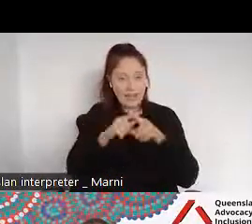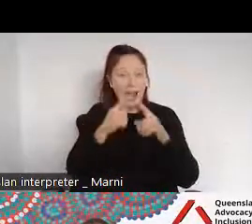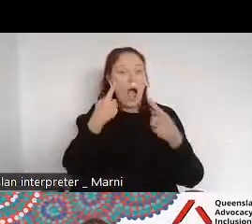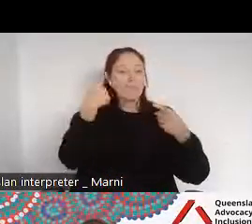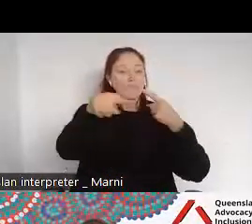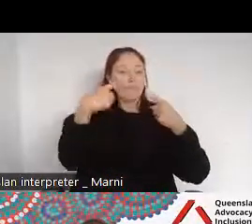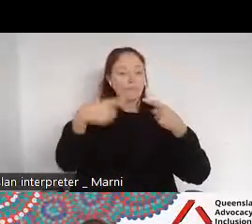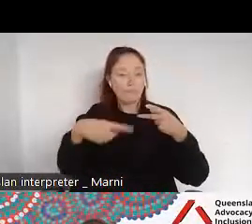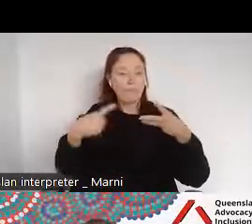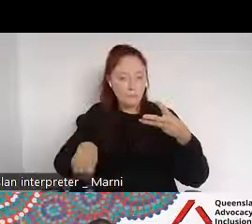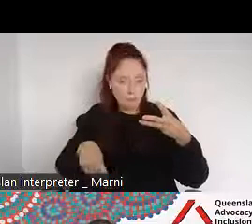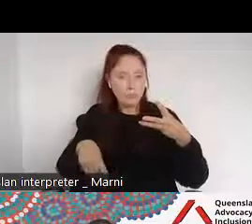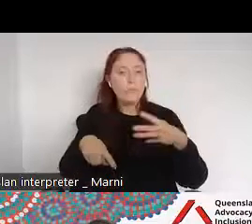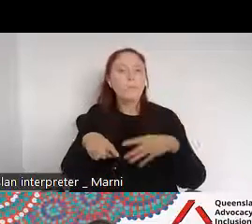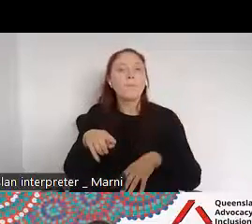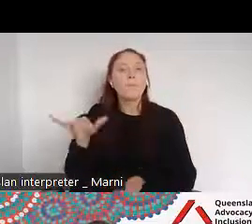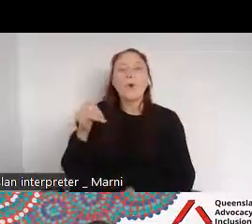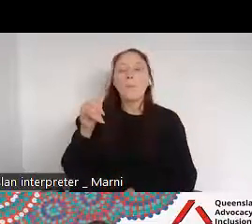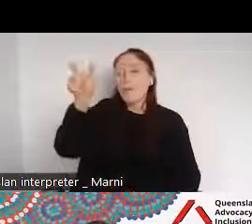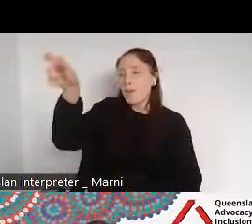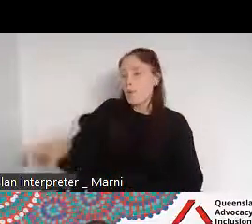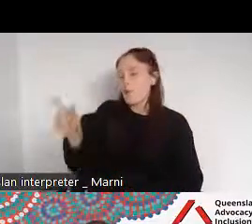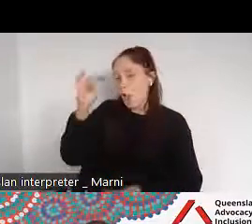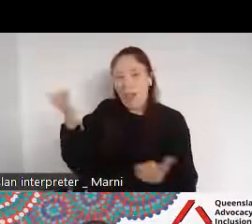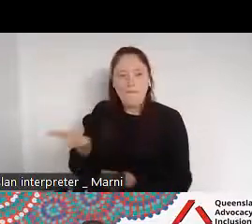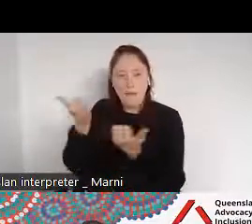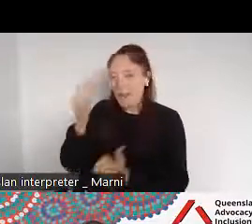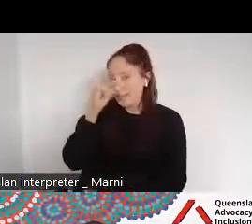That is that the adult has impaired capacity for the matter, there is a need for a decision